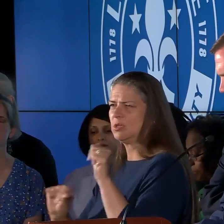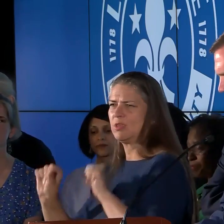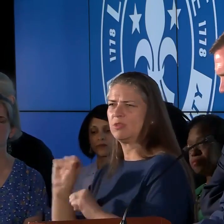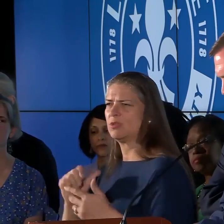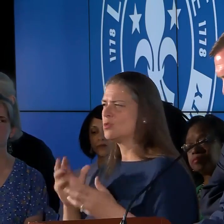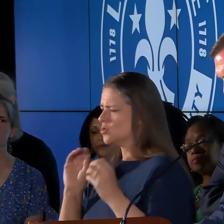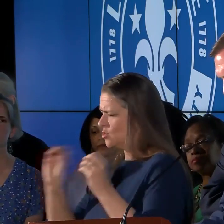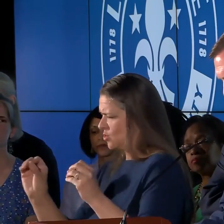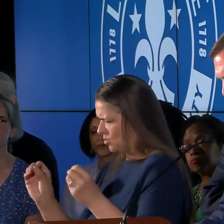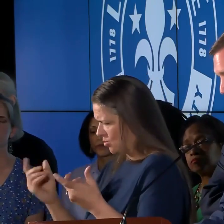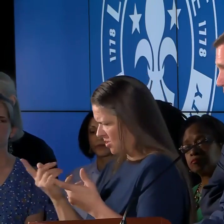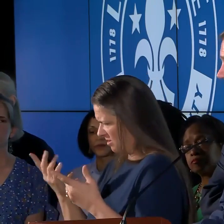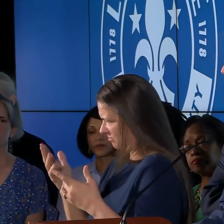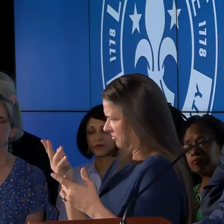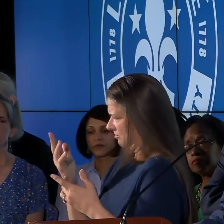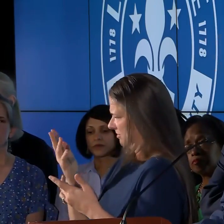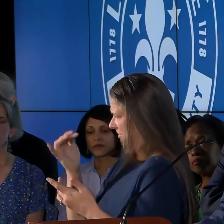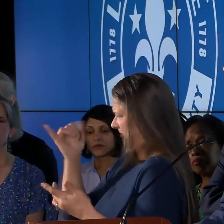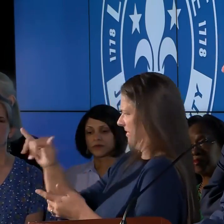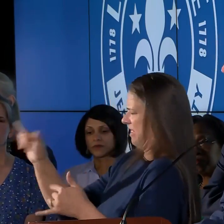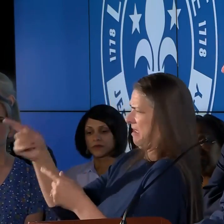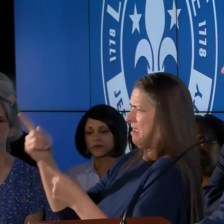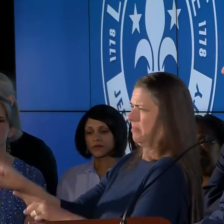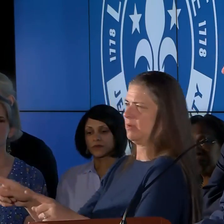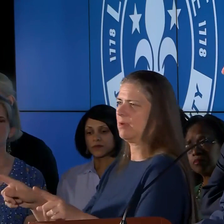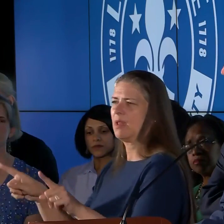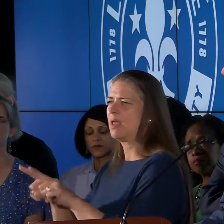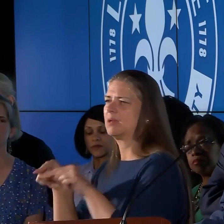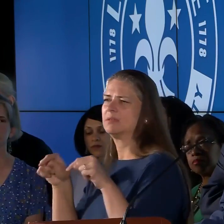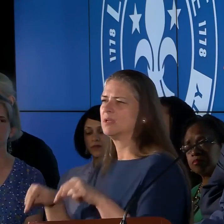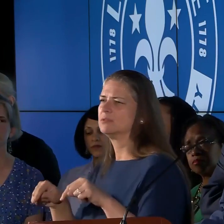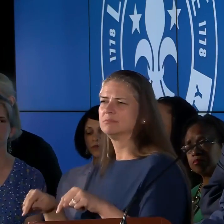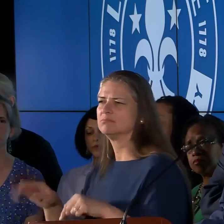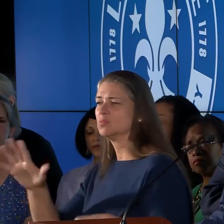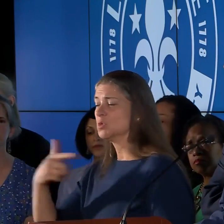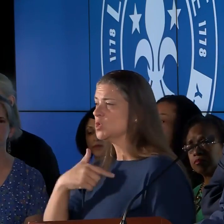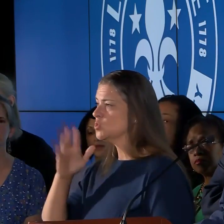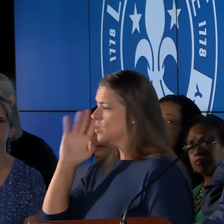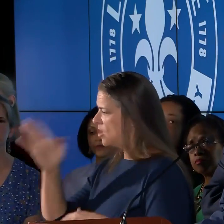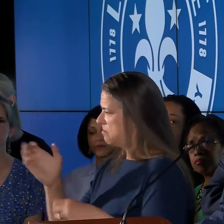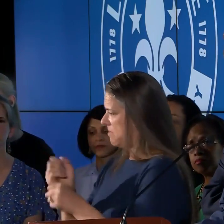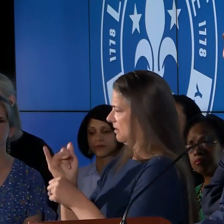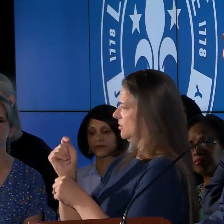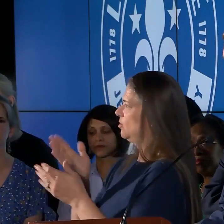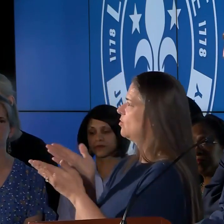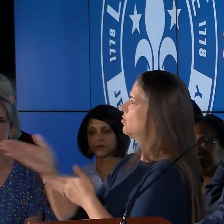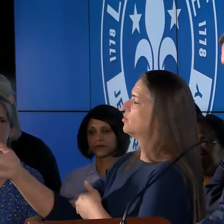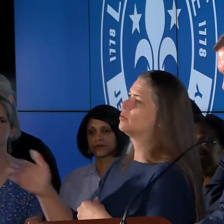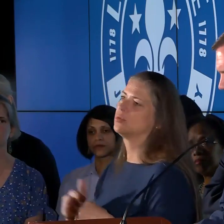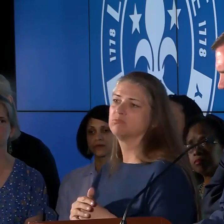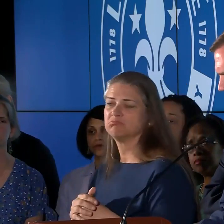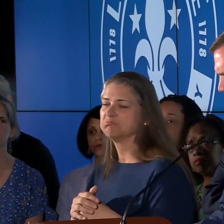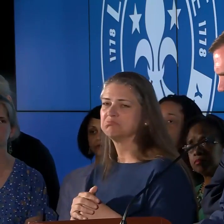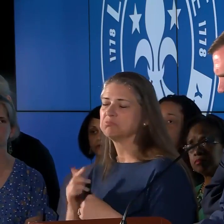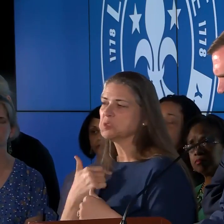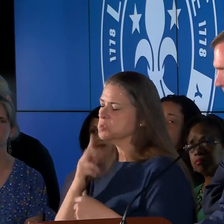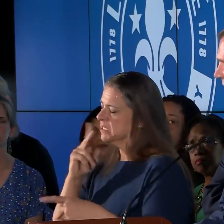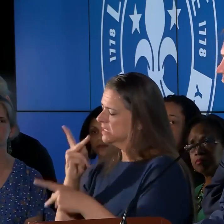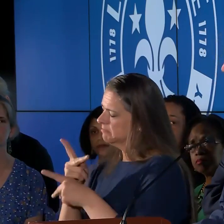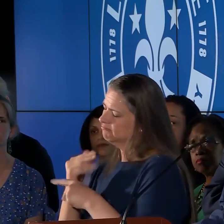today. We will get through this, we'll get through this together. It's the only way we march forward in my hope